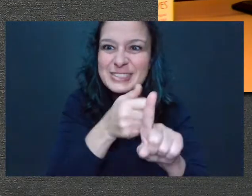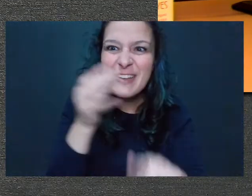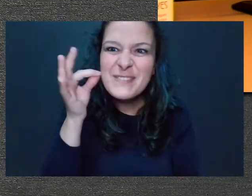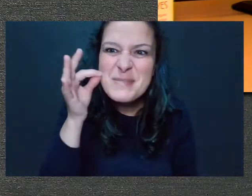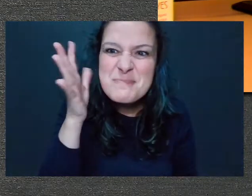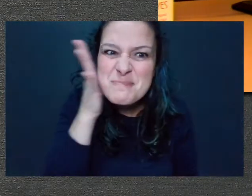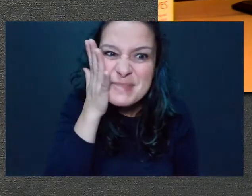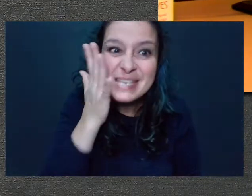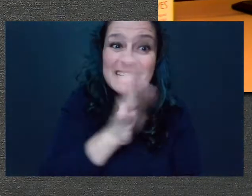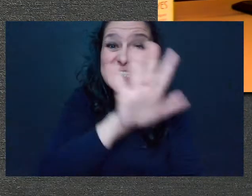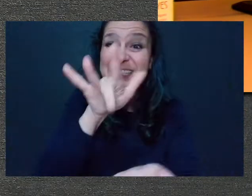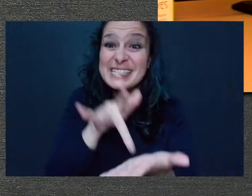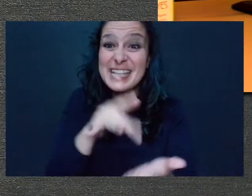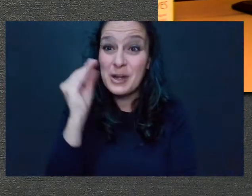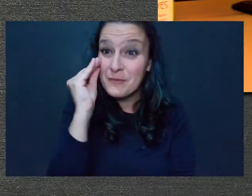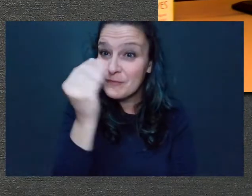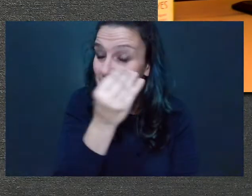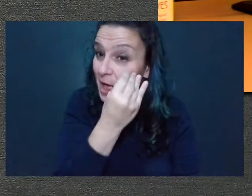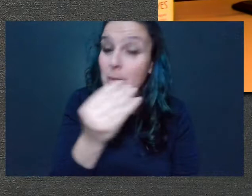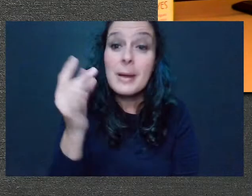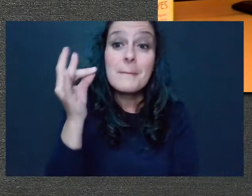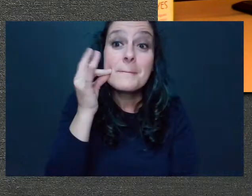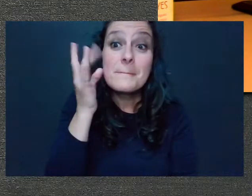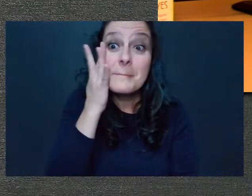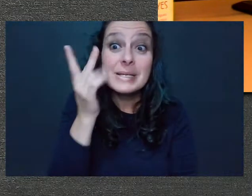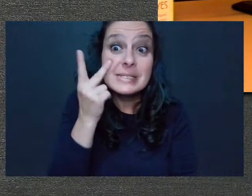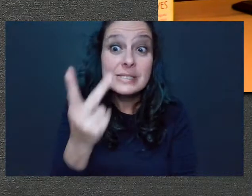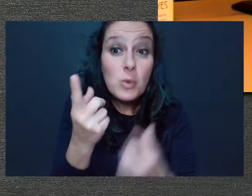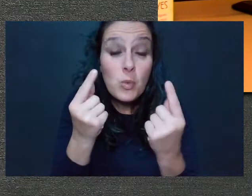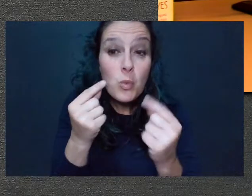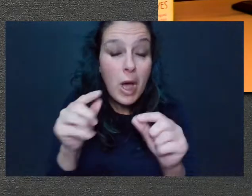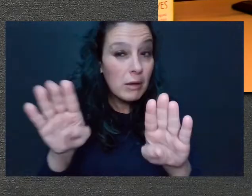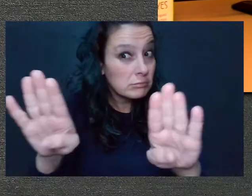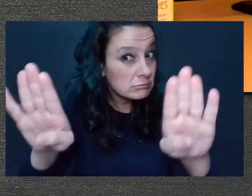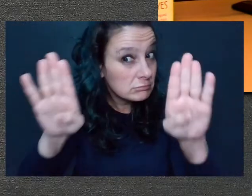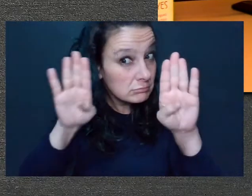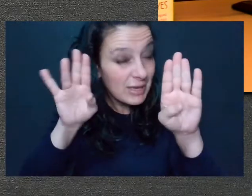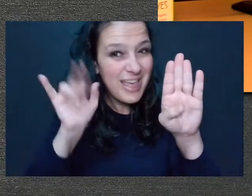in the center of that flower, and that might be what the bee sees. Look how close up it is.